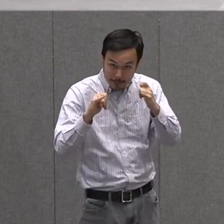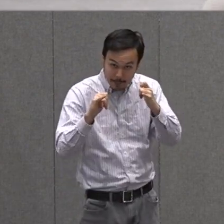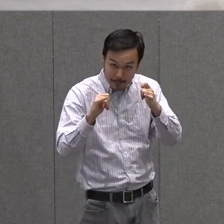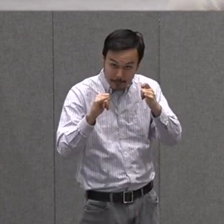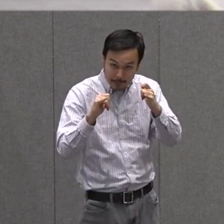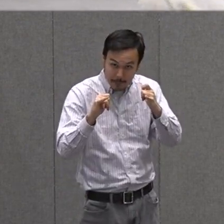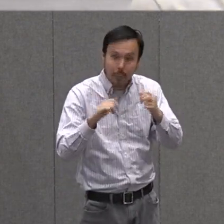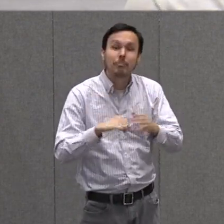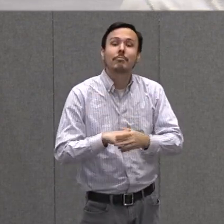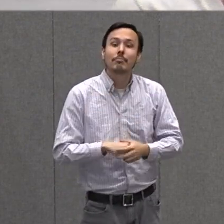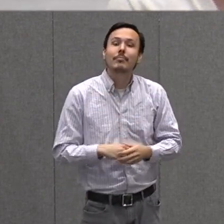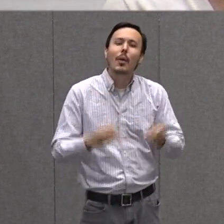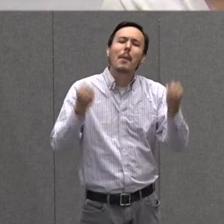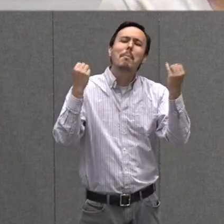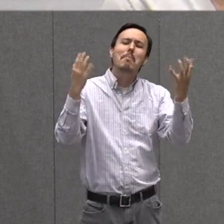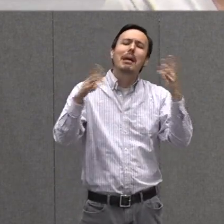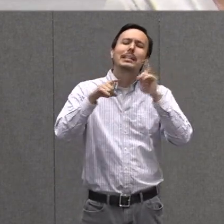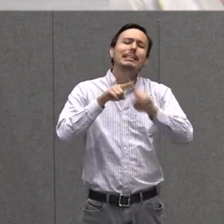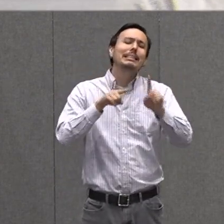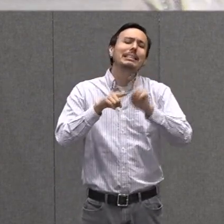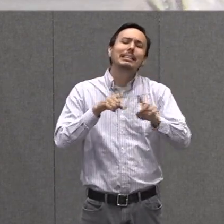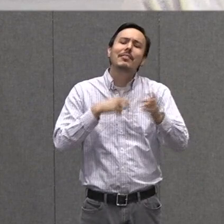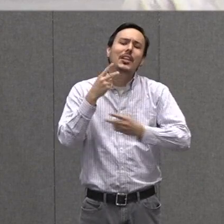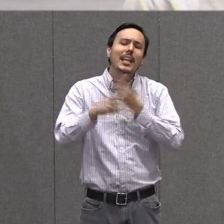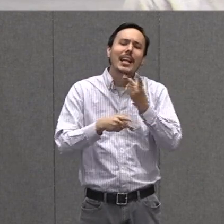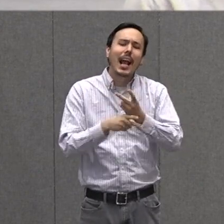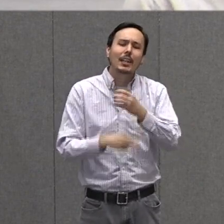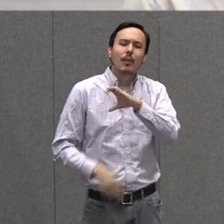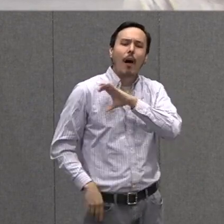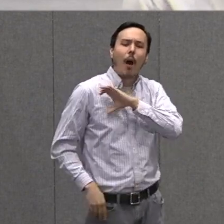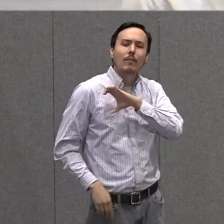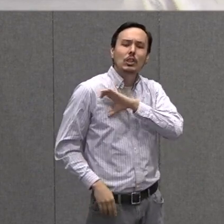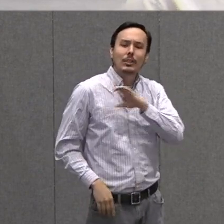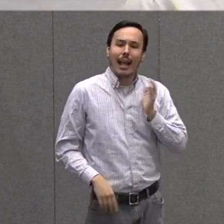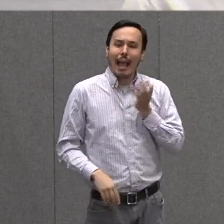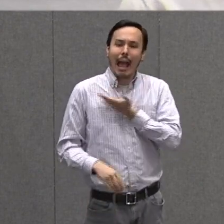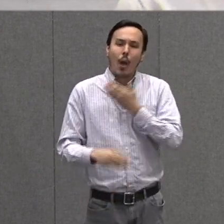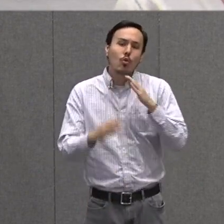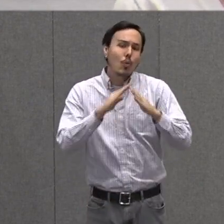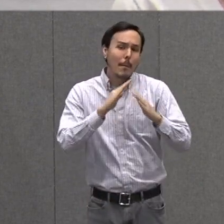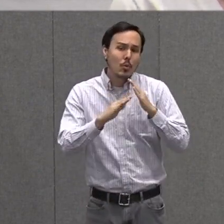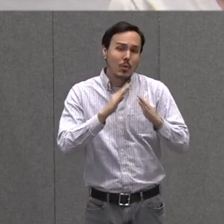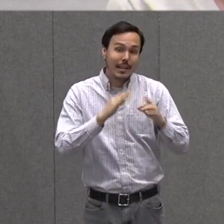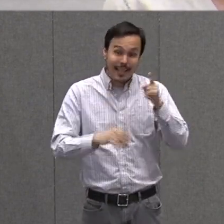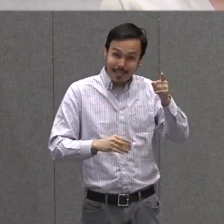There are many different types of officers in our community that help out in a variety of ways.